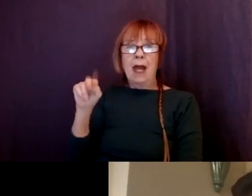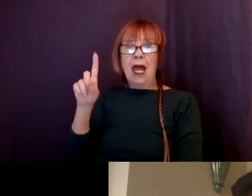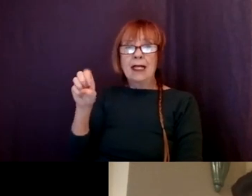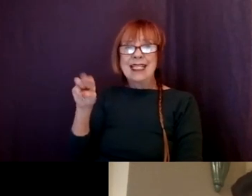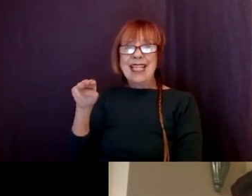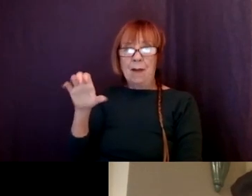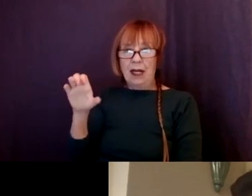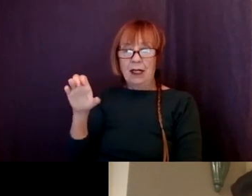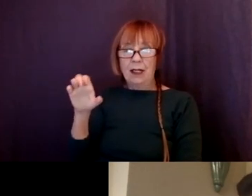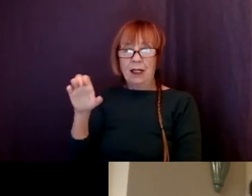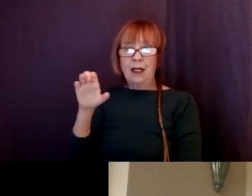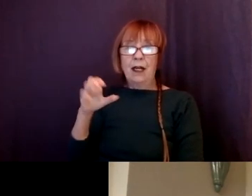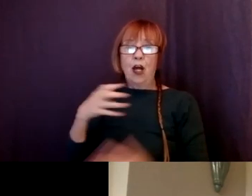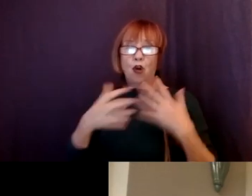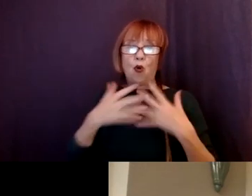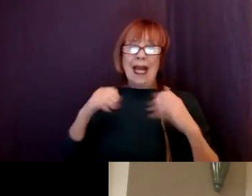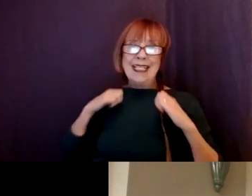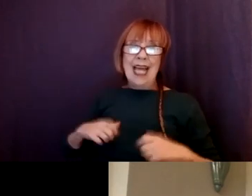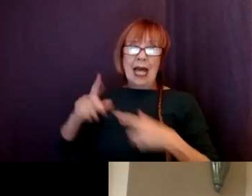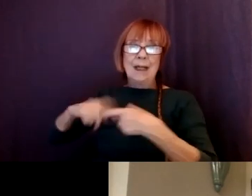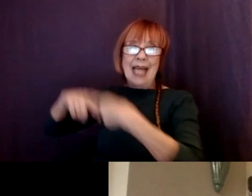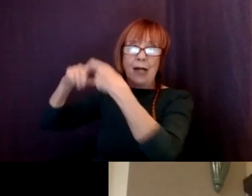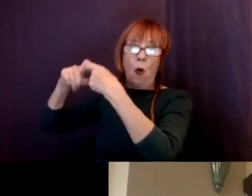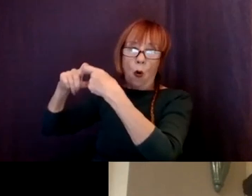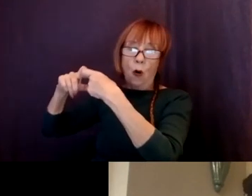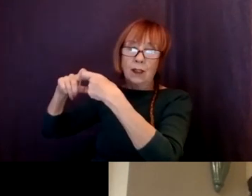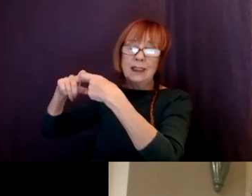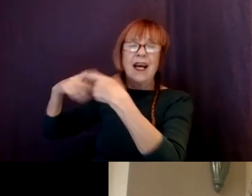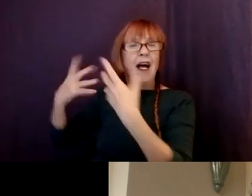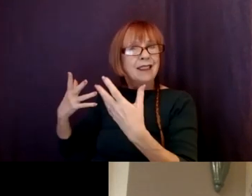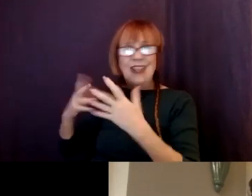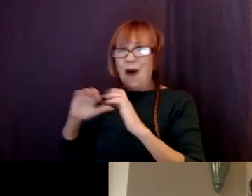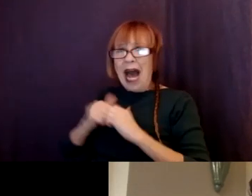Grey's Anatomy. So how are you dealing with the time off?